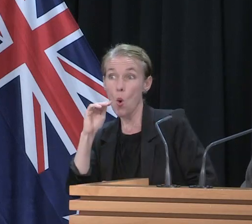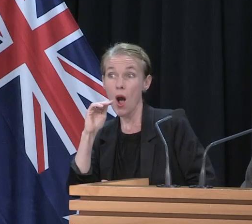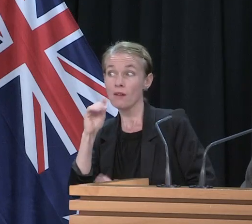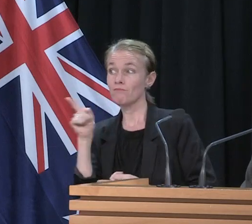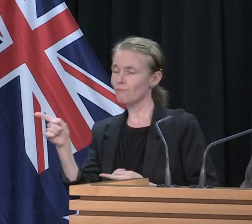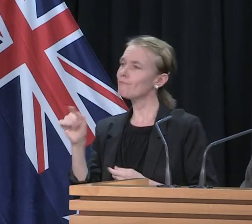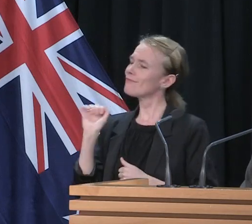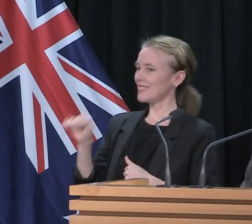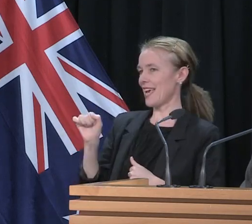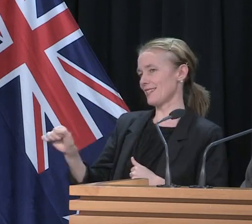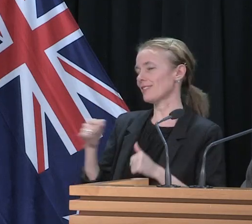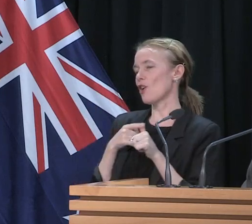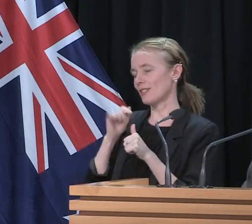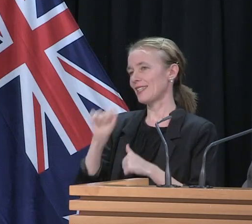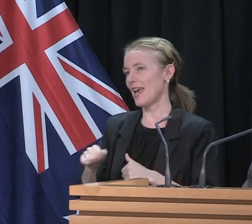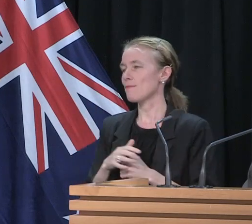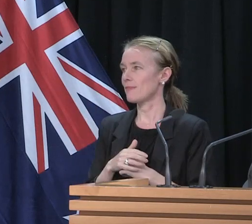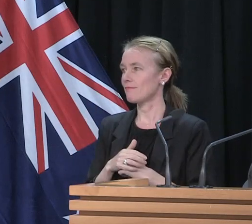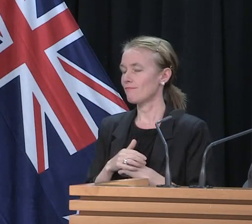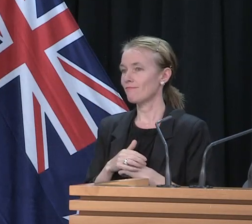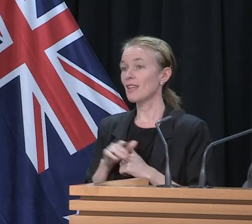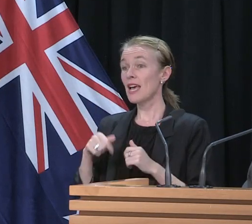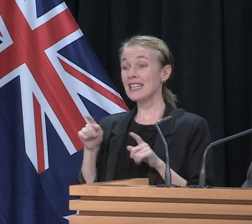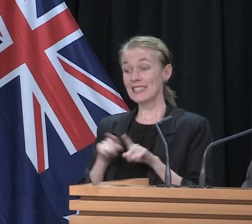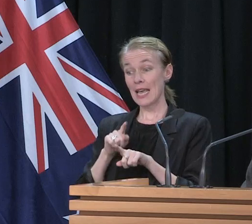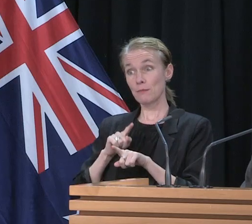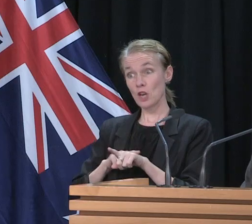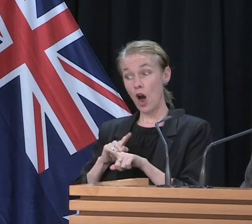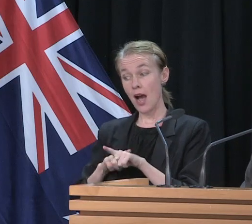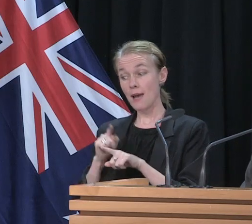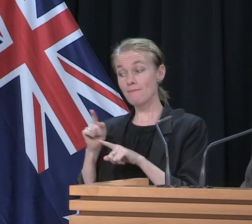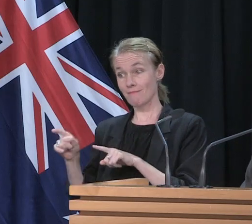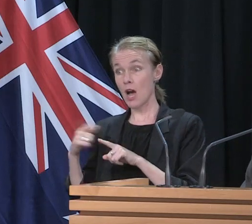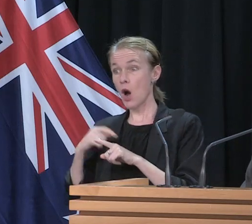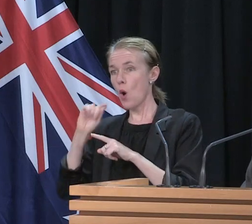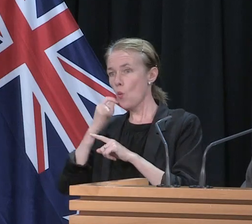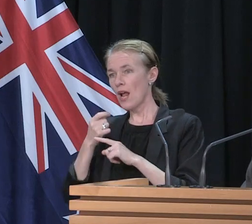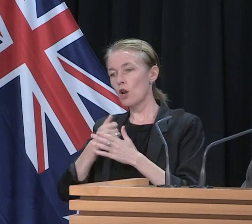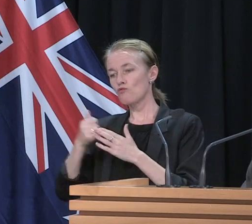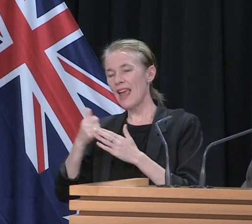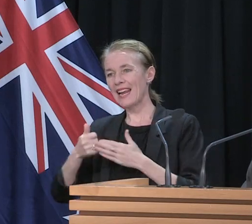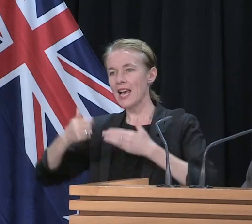expecting? >> MINISTER CHRIS Yes, as I have indicated last week, there's also work underway to provide us with more granular